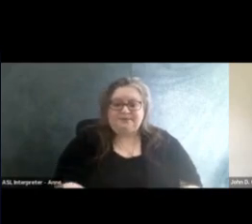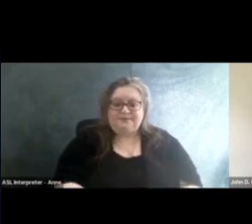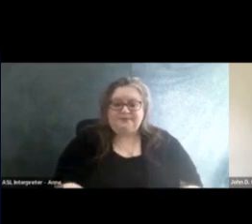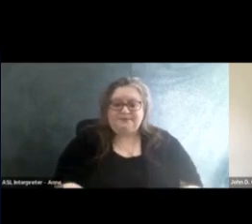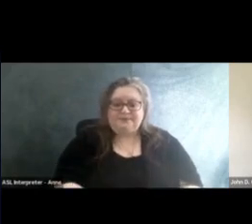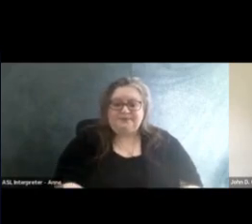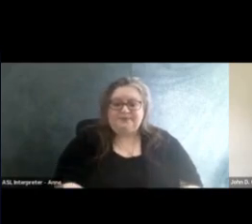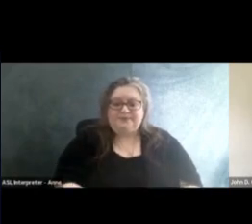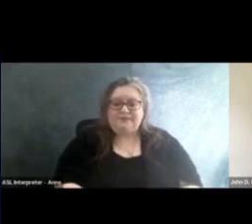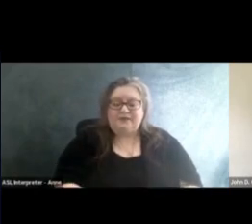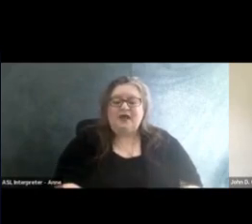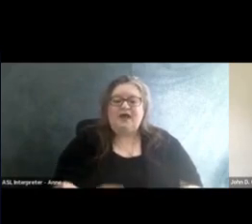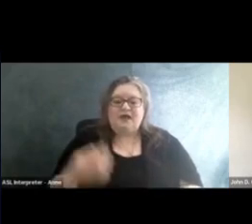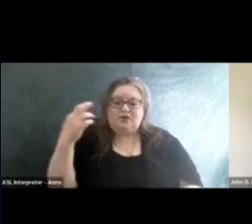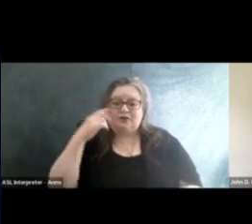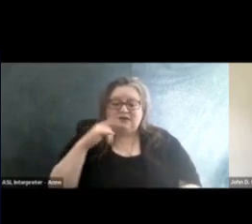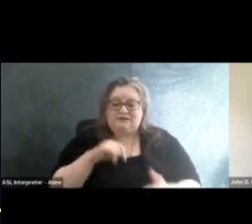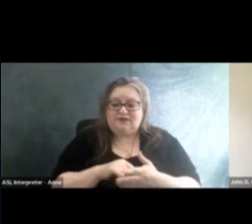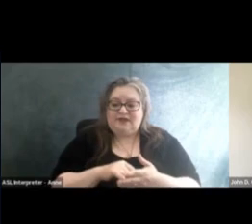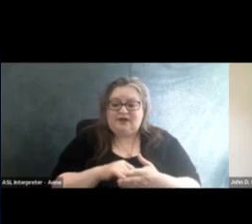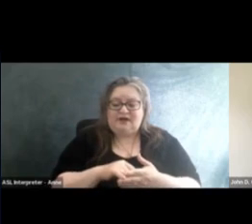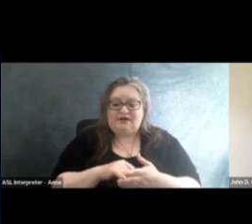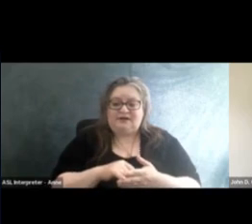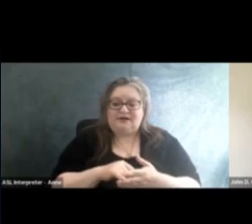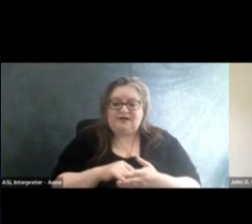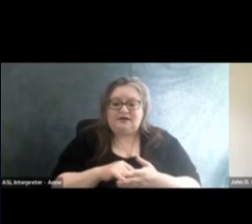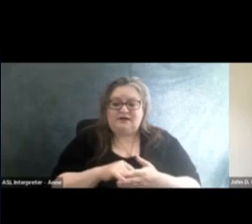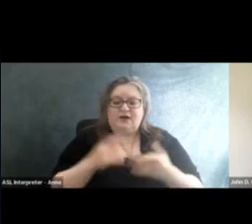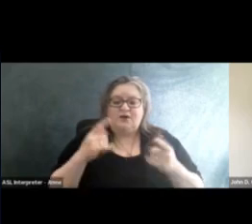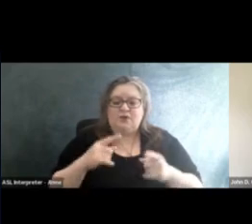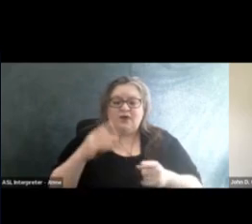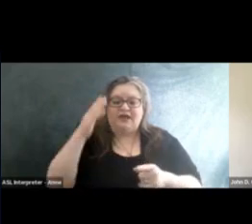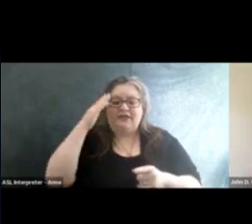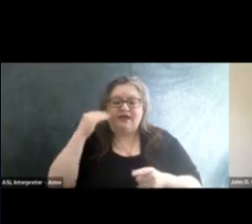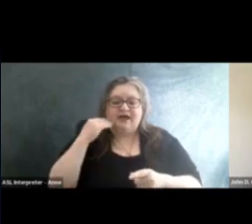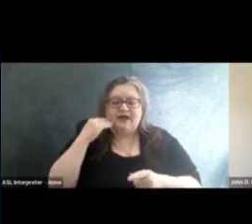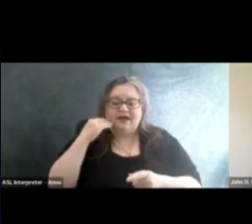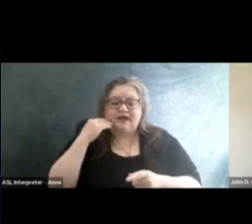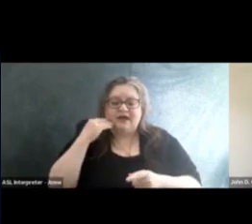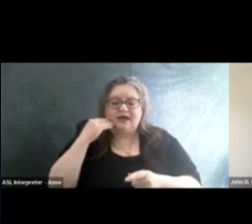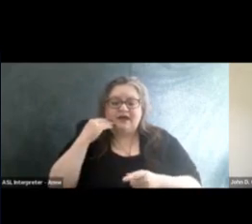the reason for that is that once the head is set into motion,